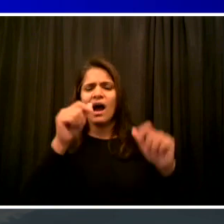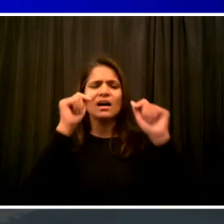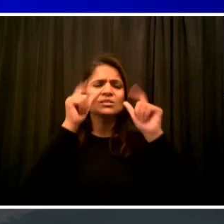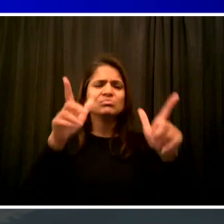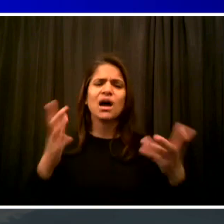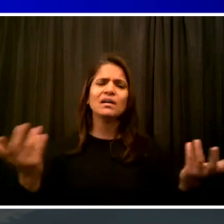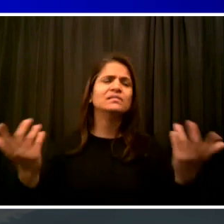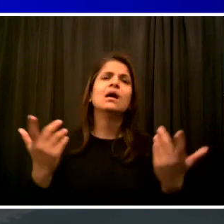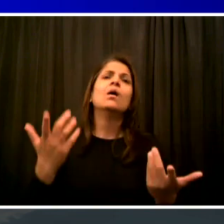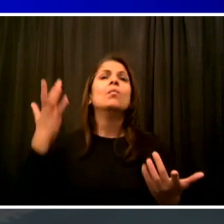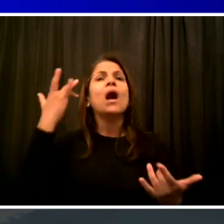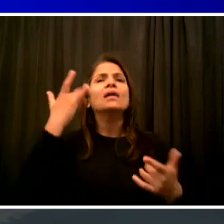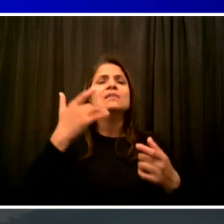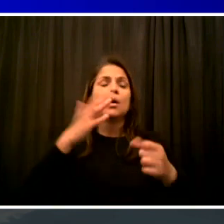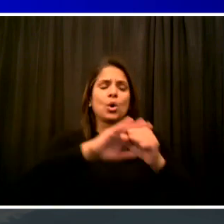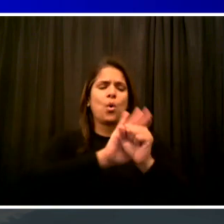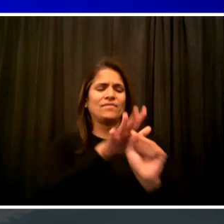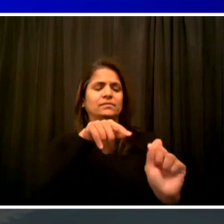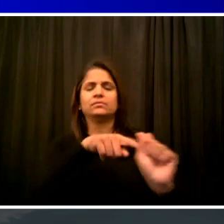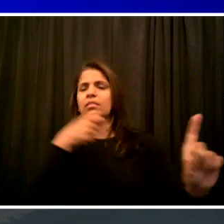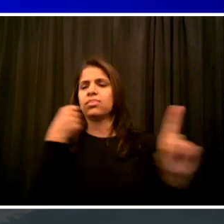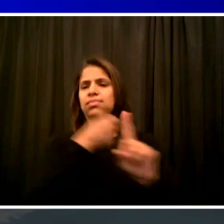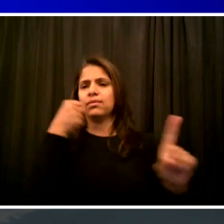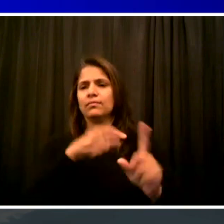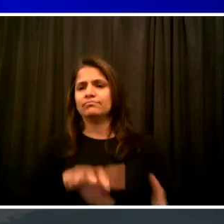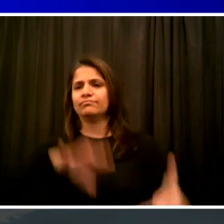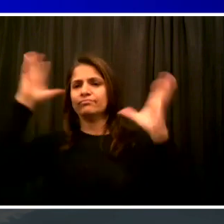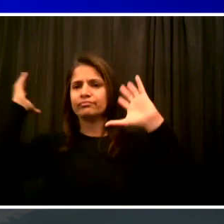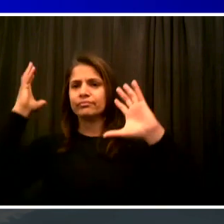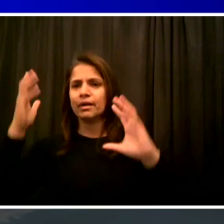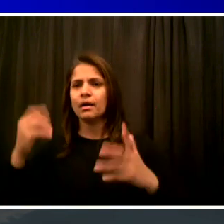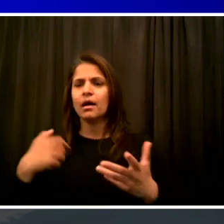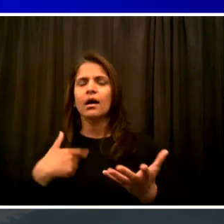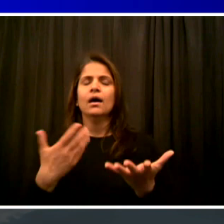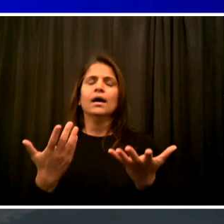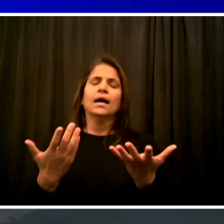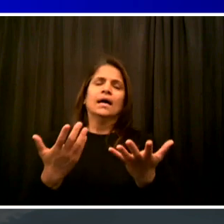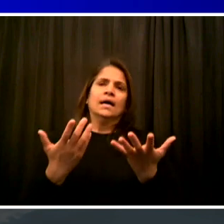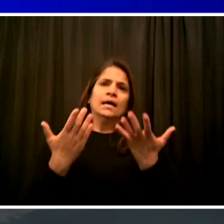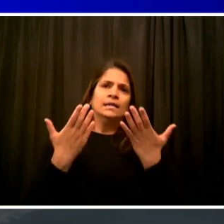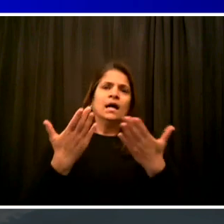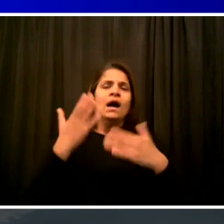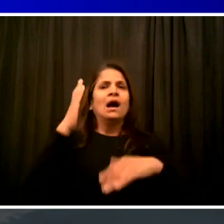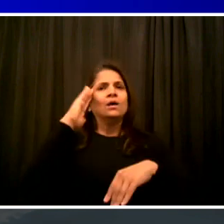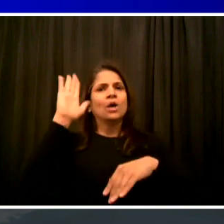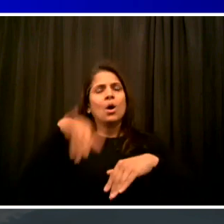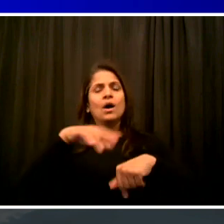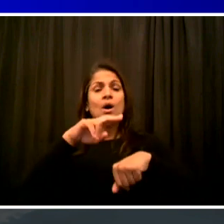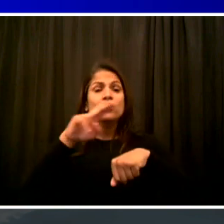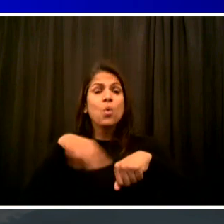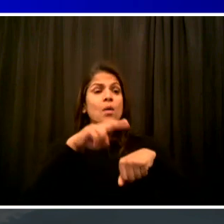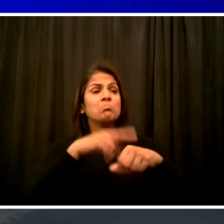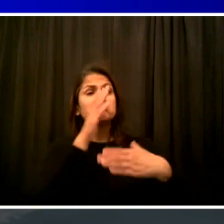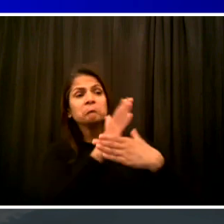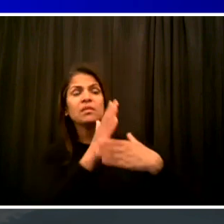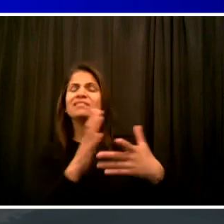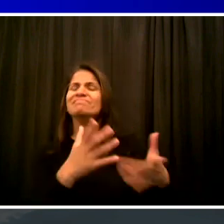SHOCKING GIVEN THAT THERE'S BEEN AN OVERLAP OF THE EXACTTI MNGI OF THIS HORRIBLE CRISIS WITH THE CORONAVIRUS THAT HAS THROWN OFF